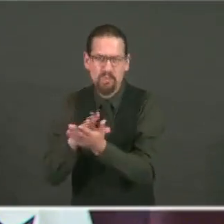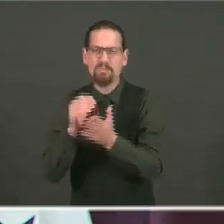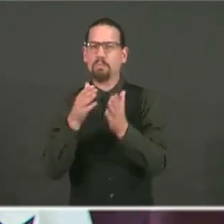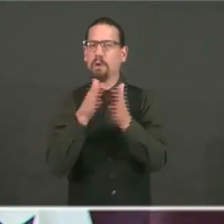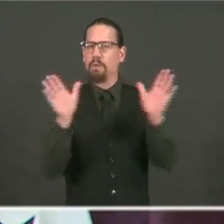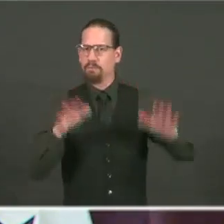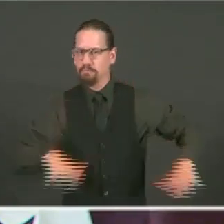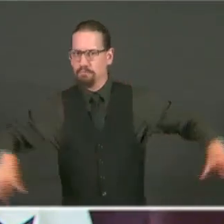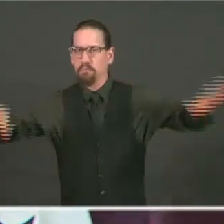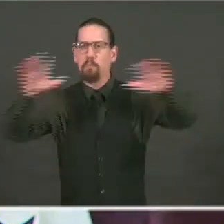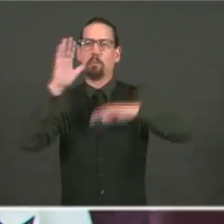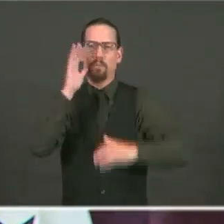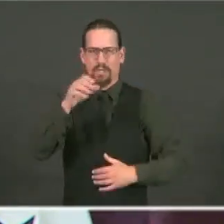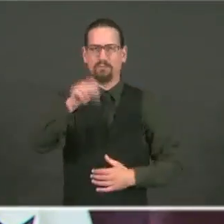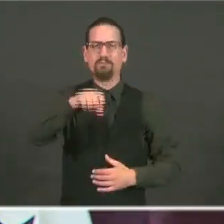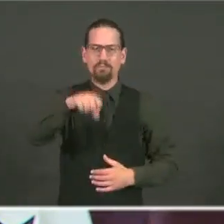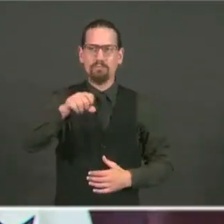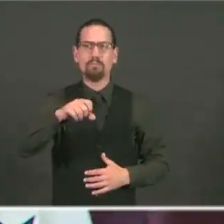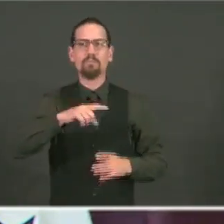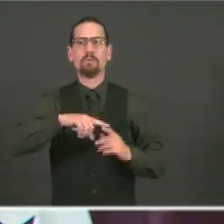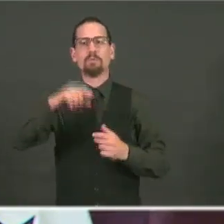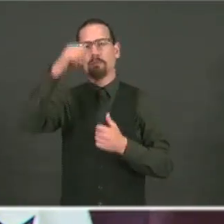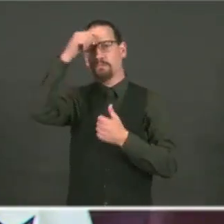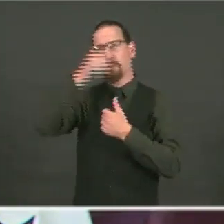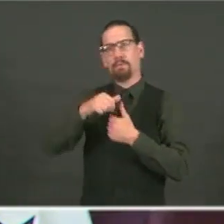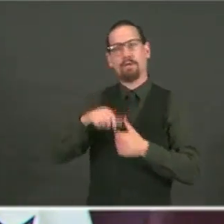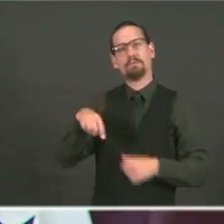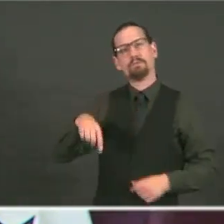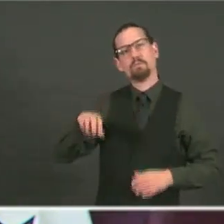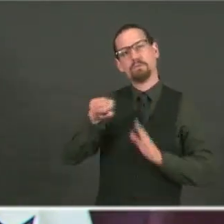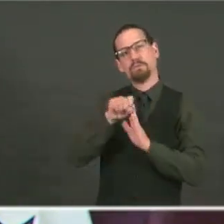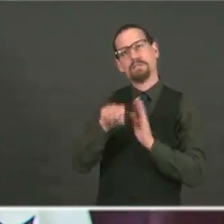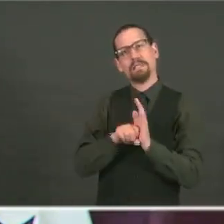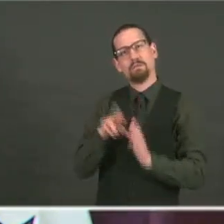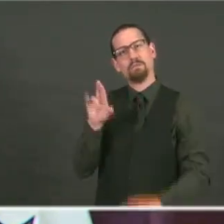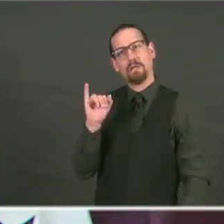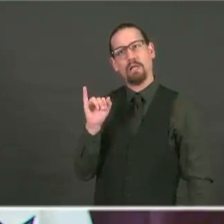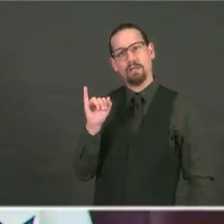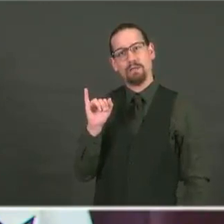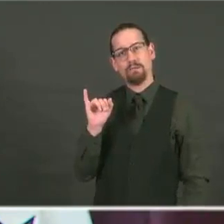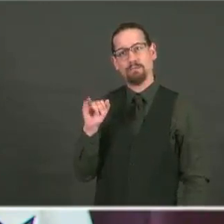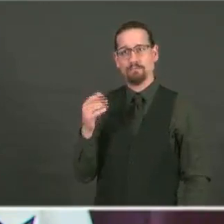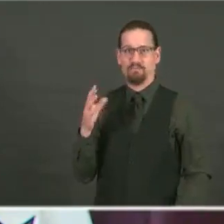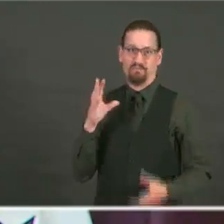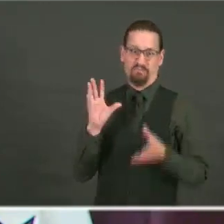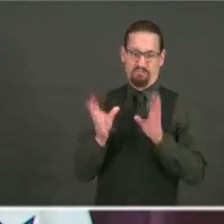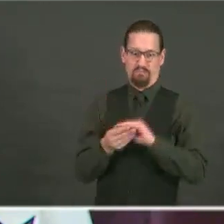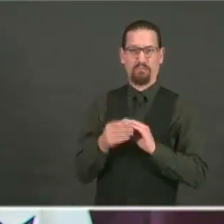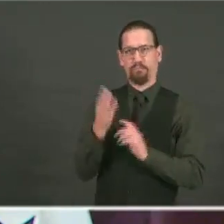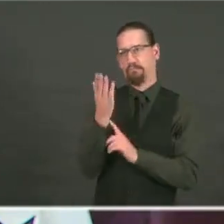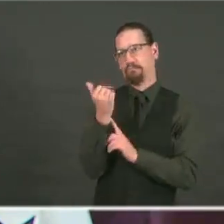ONE WEEK, 77 CASES. 15% OF THE ENTIRE STATE OF RHODE ISLAND IS ASSOCIATED IN SOME WAY